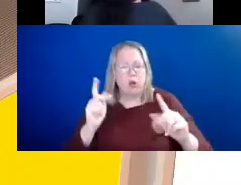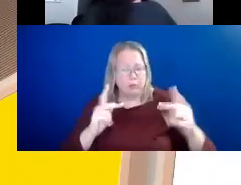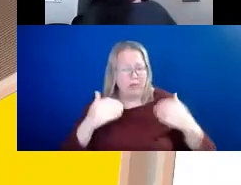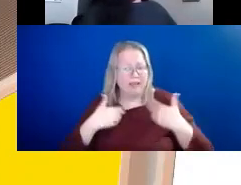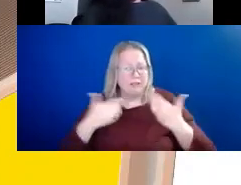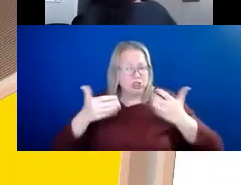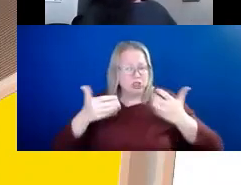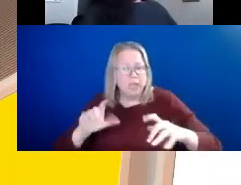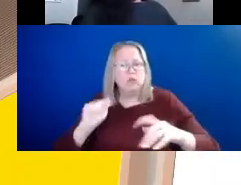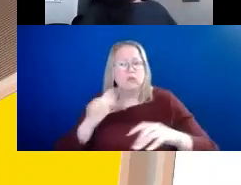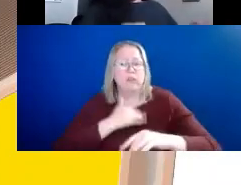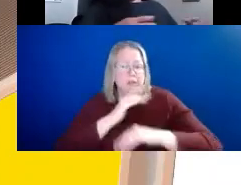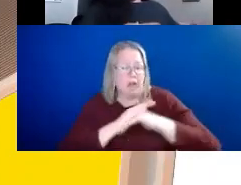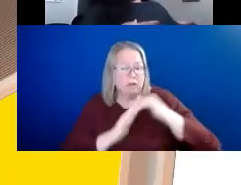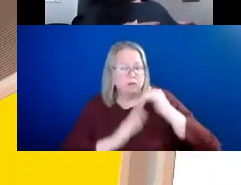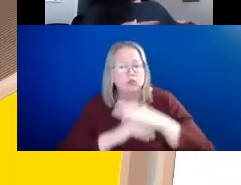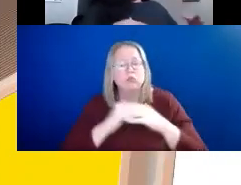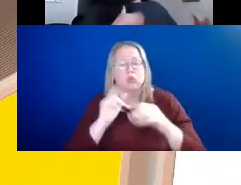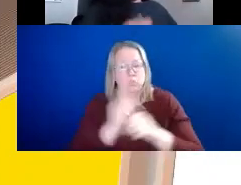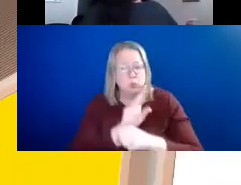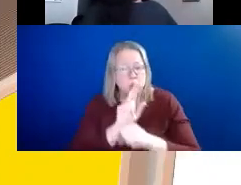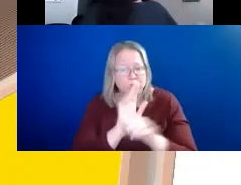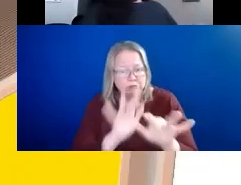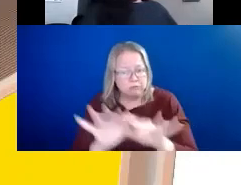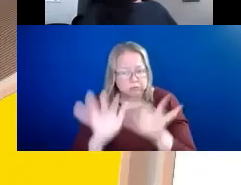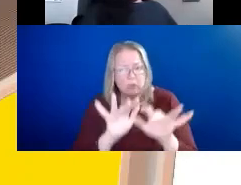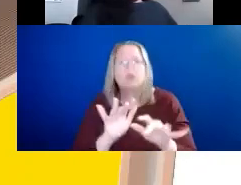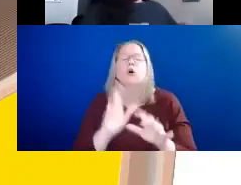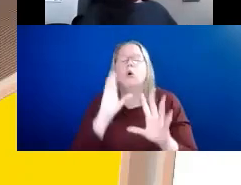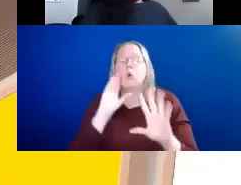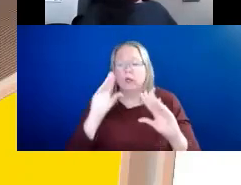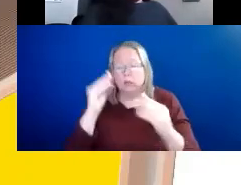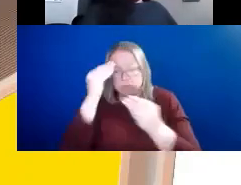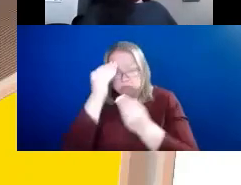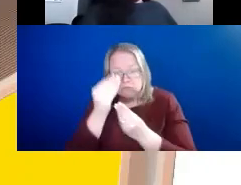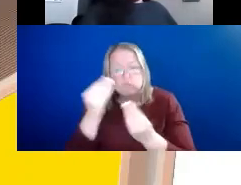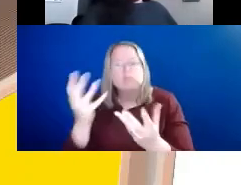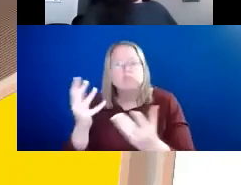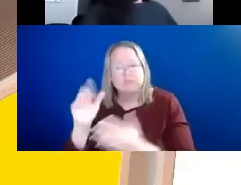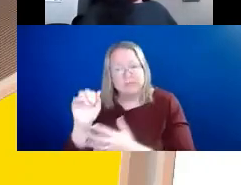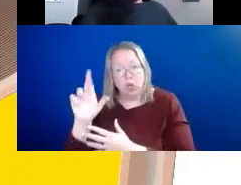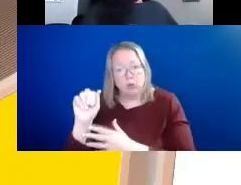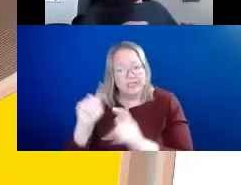comfortable but 12:57:50 we are going to be giving that information 12:57:55 to the AERA team soon